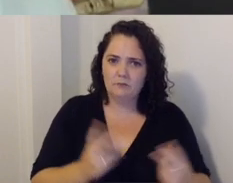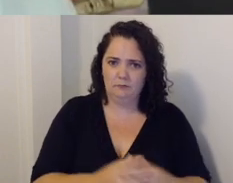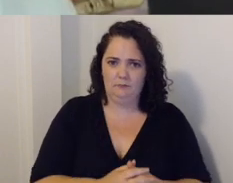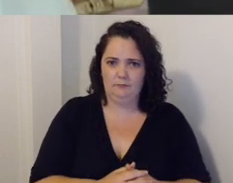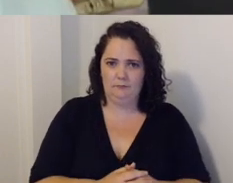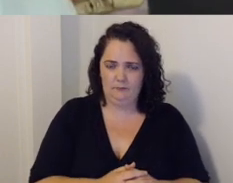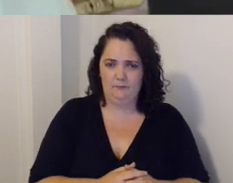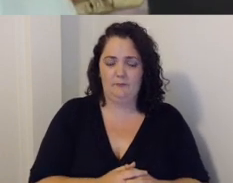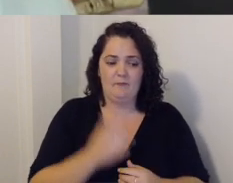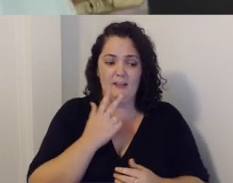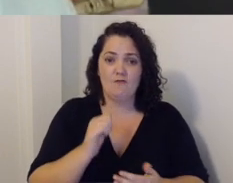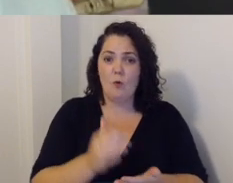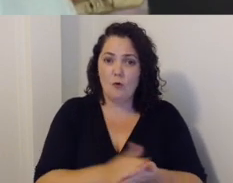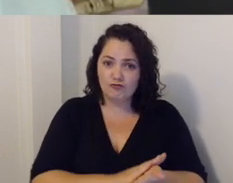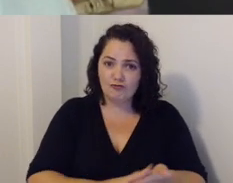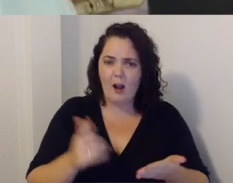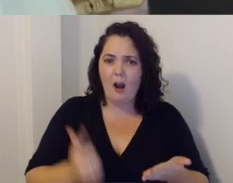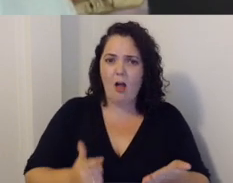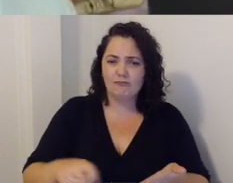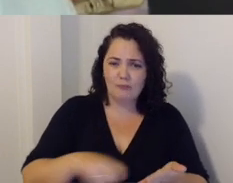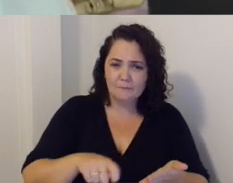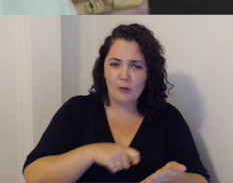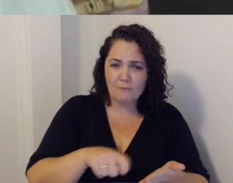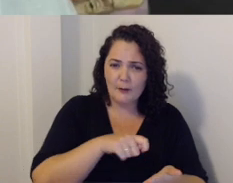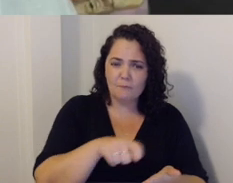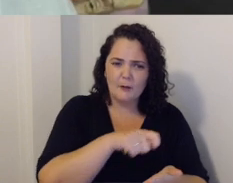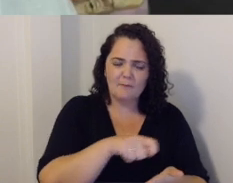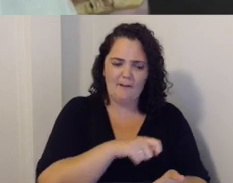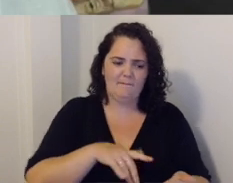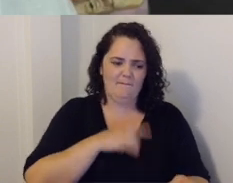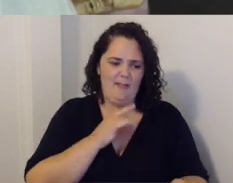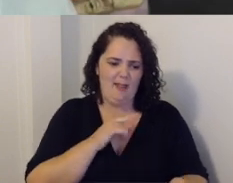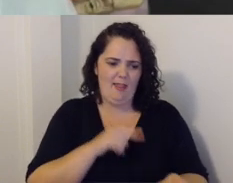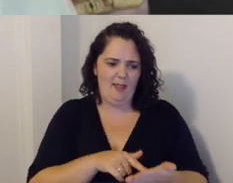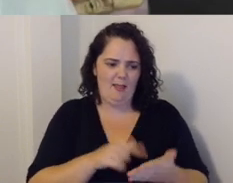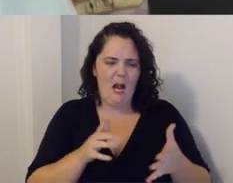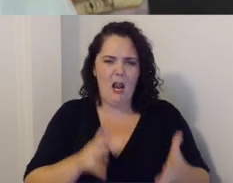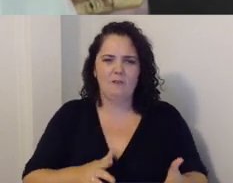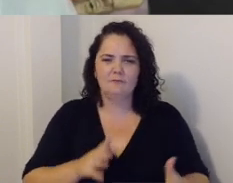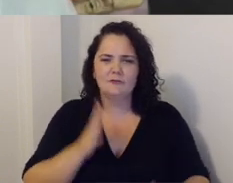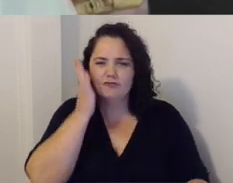a lot of rubbing back on your grounds, your drawing might start to feel really really gray